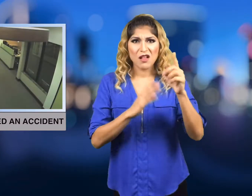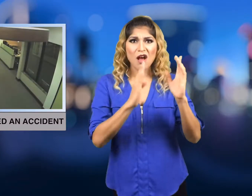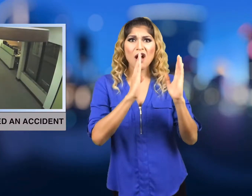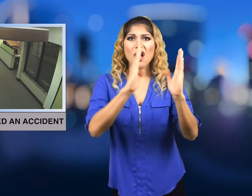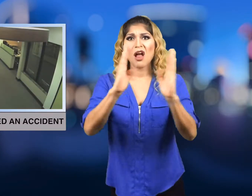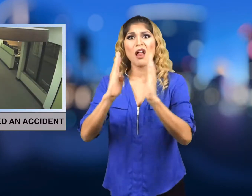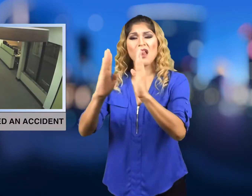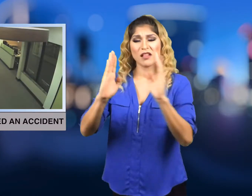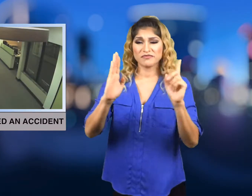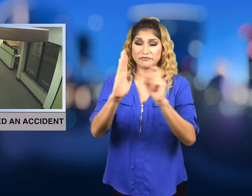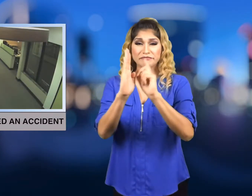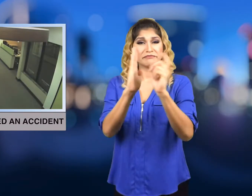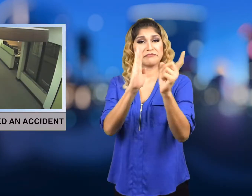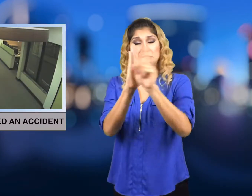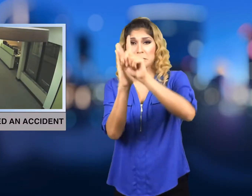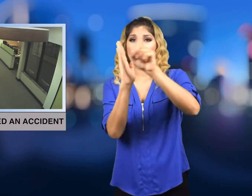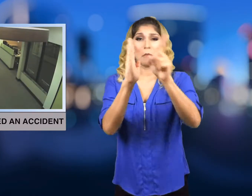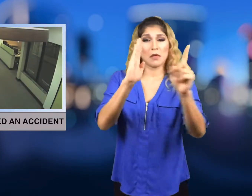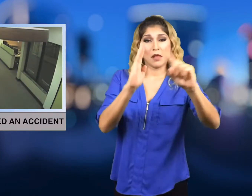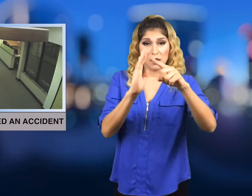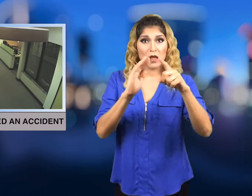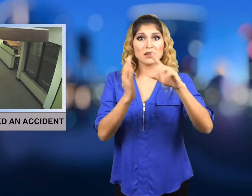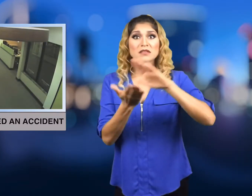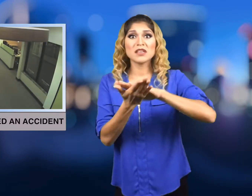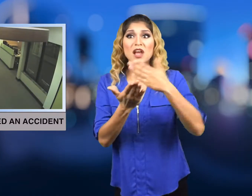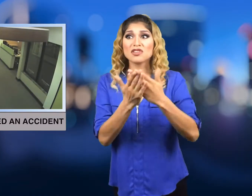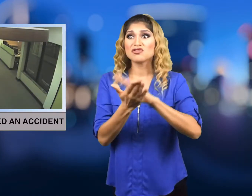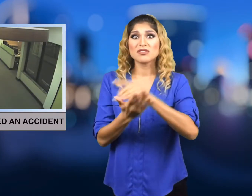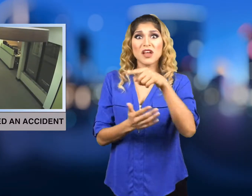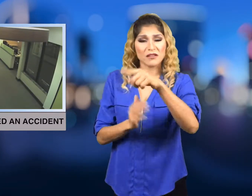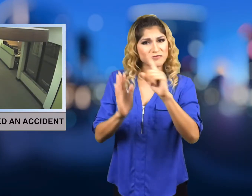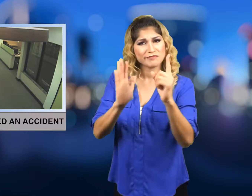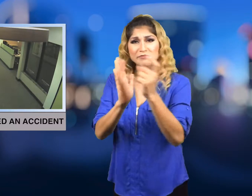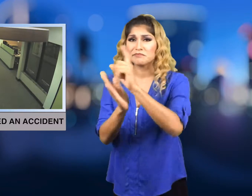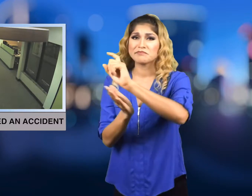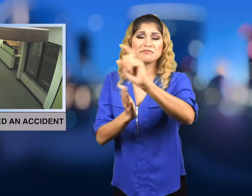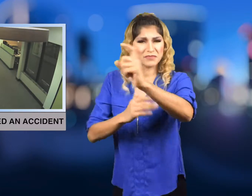and in the kitchen area. The next morning